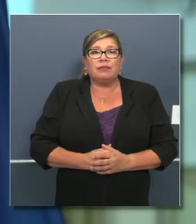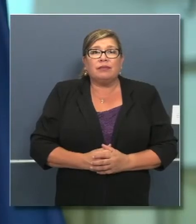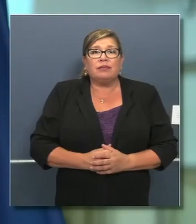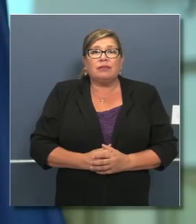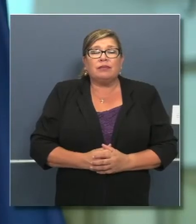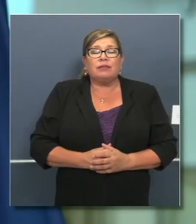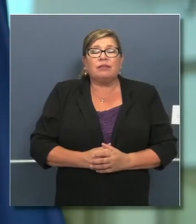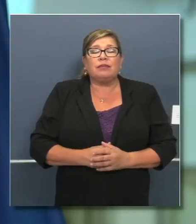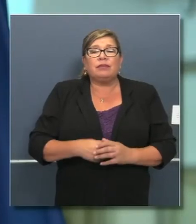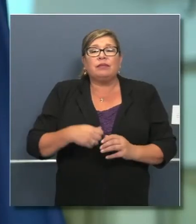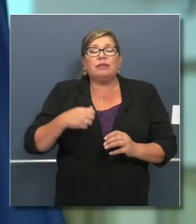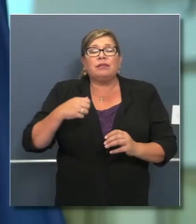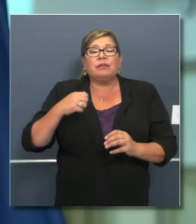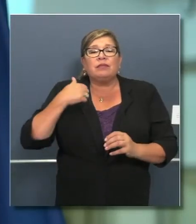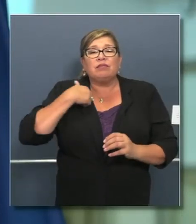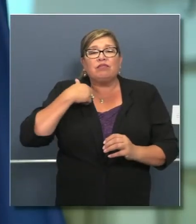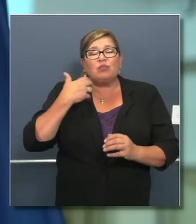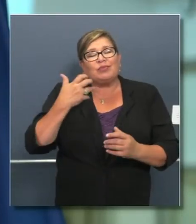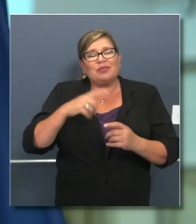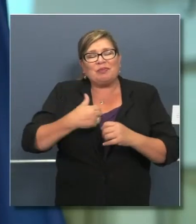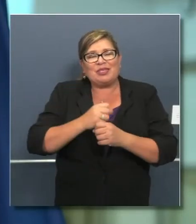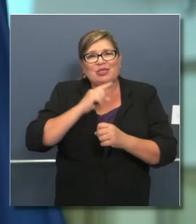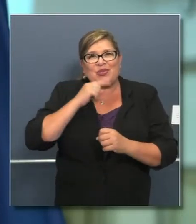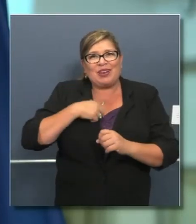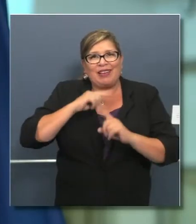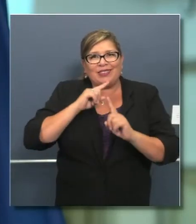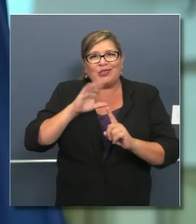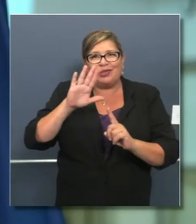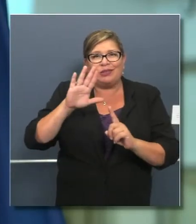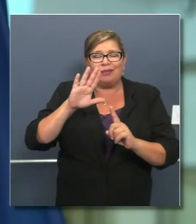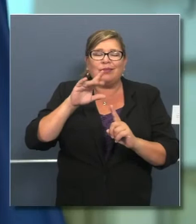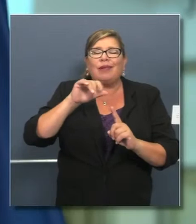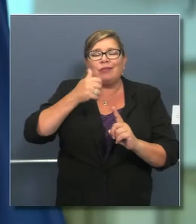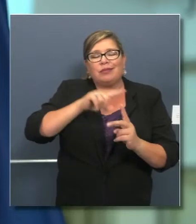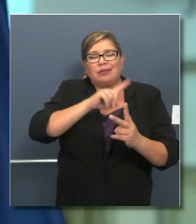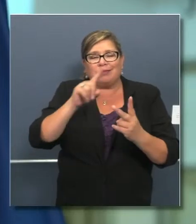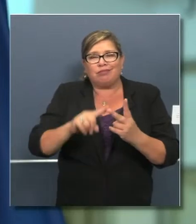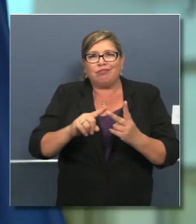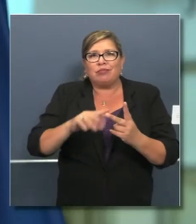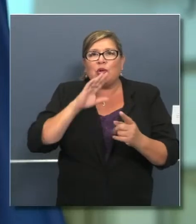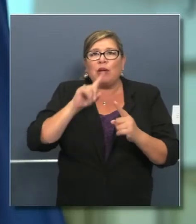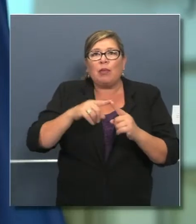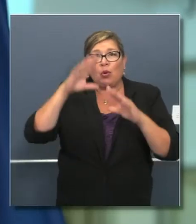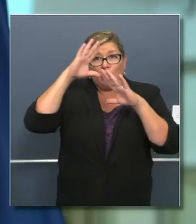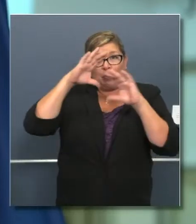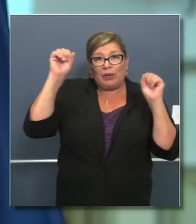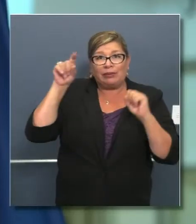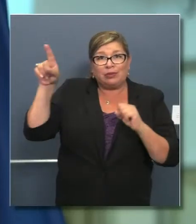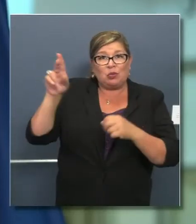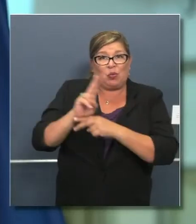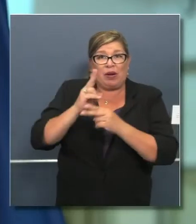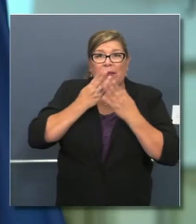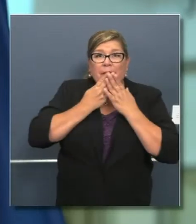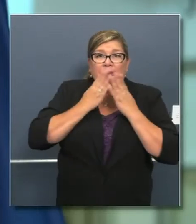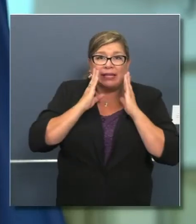if you were in the room the question of the president's example I would encourage those